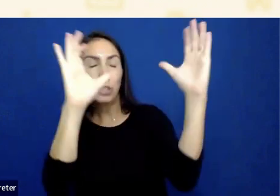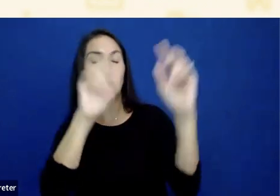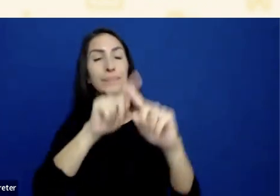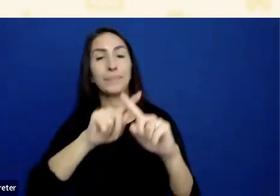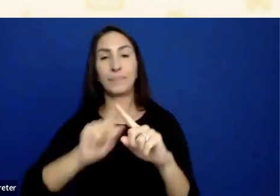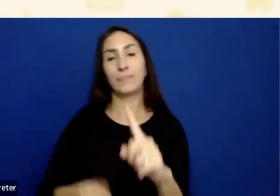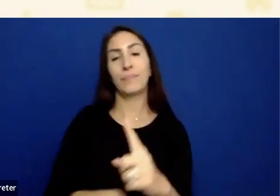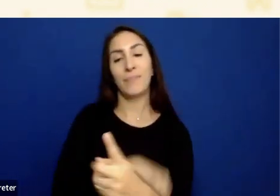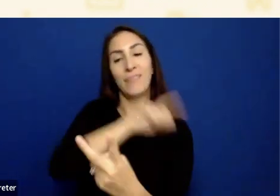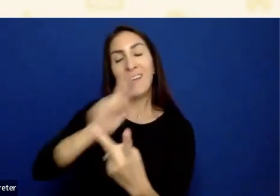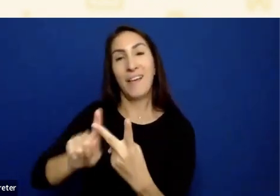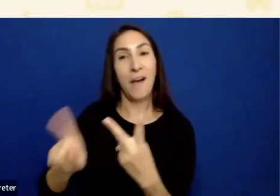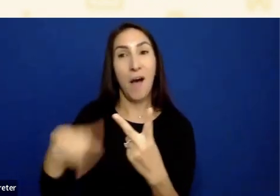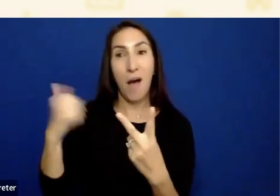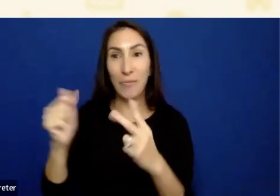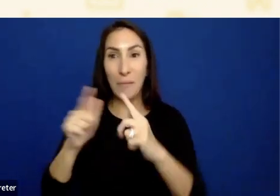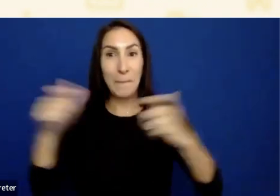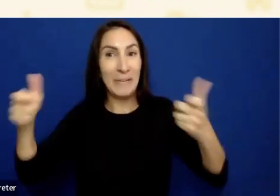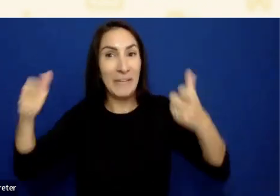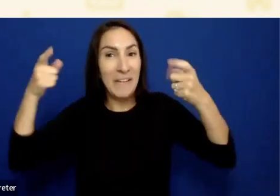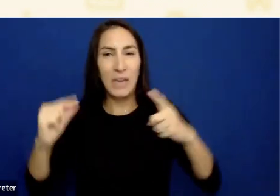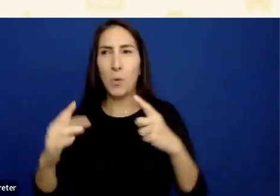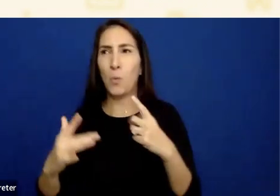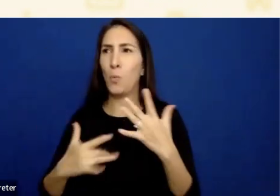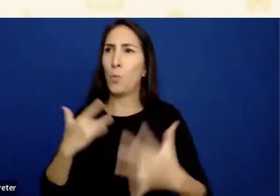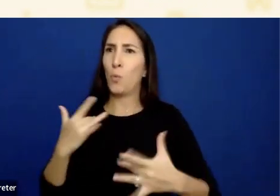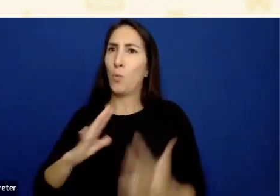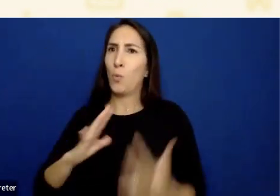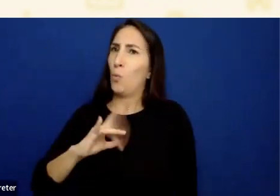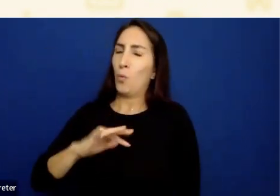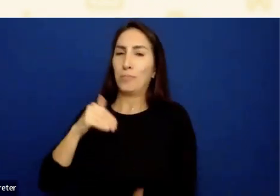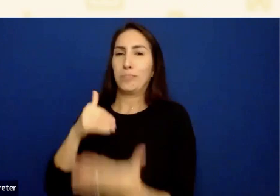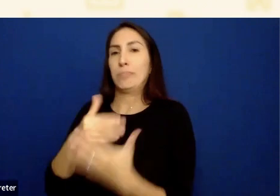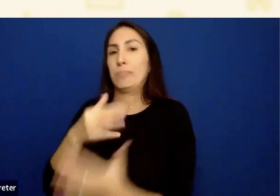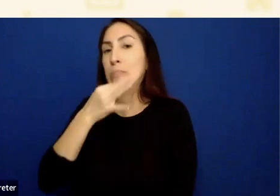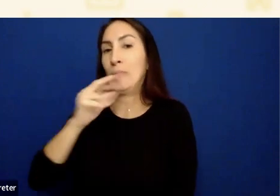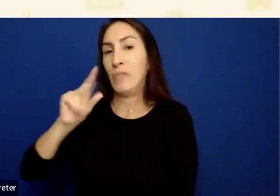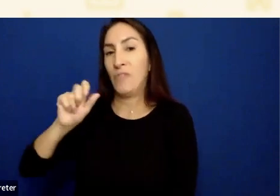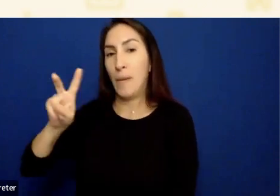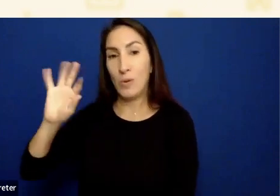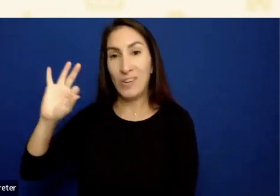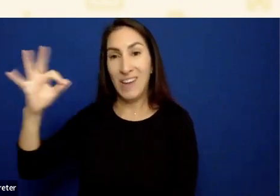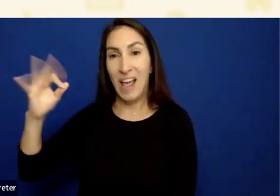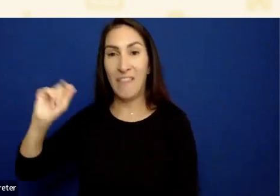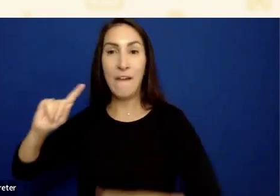that's coming up November 9th is our first annual GATI Awards.